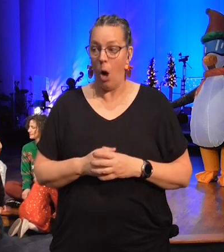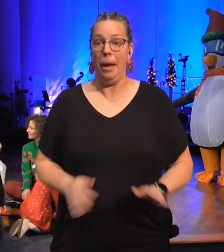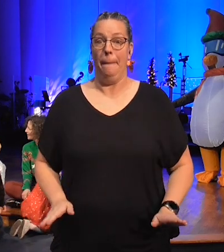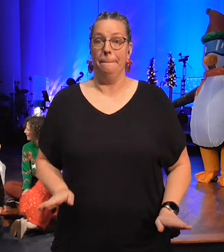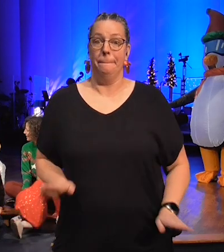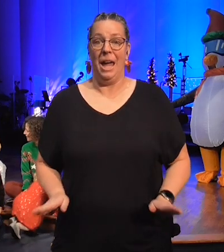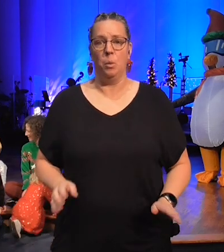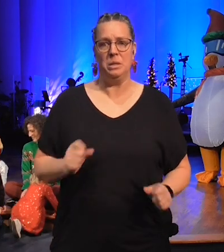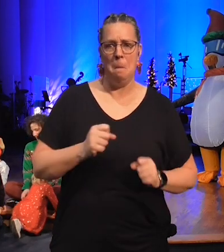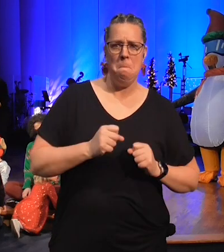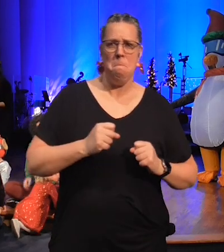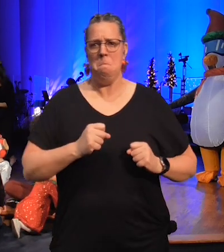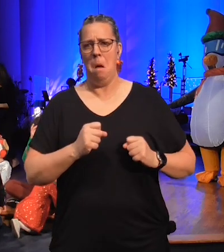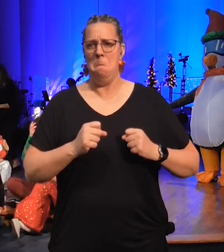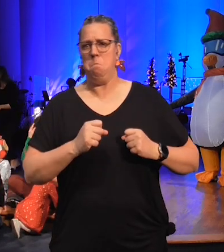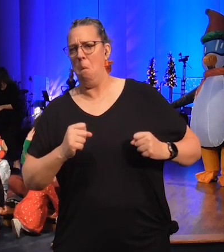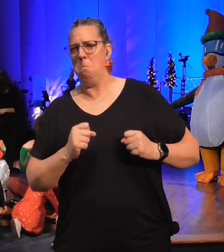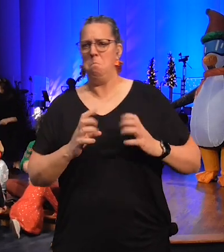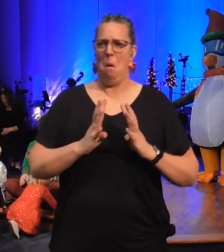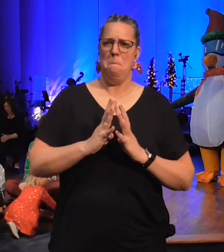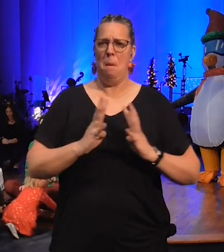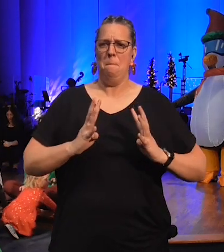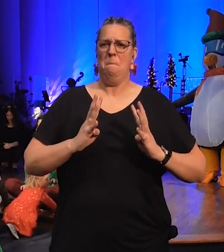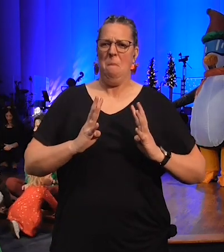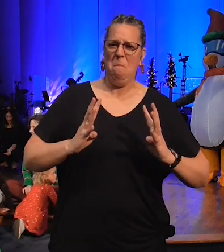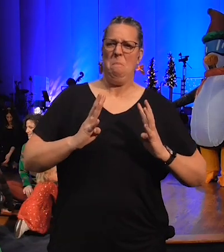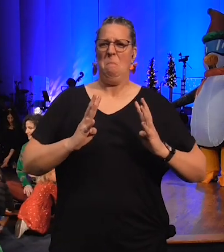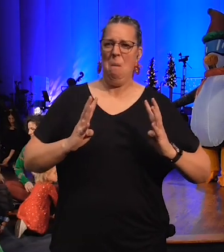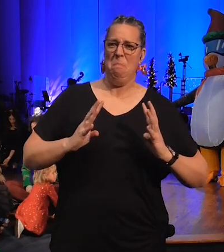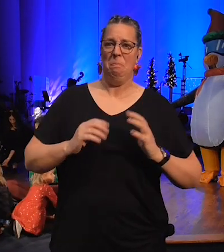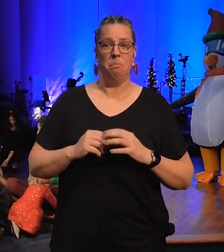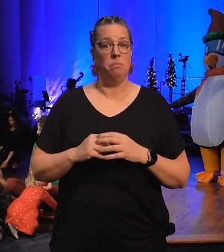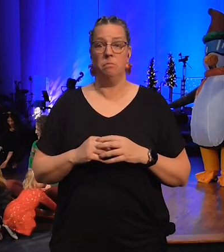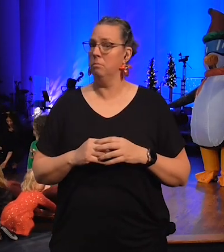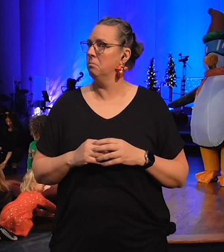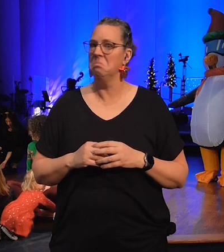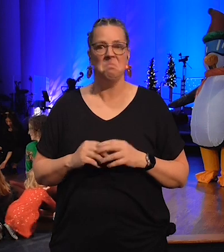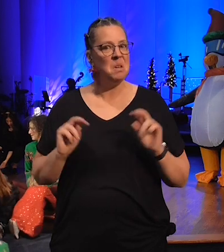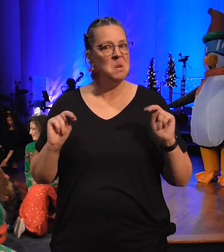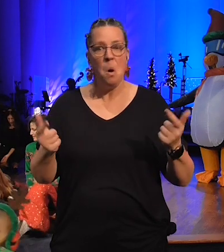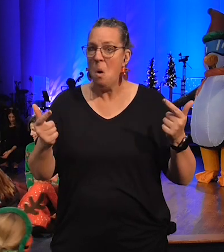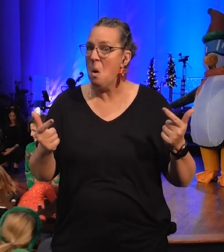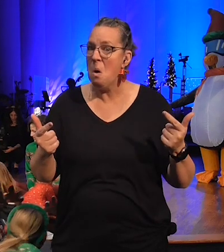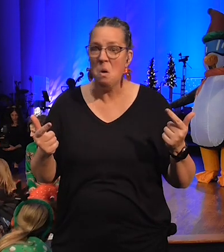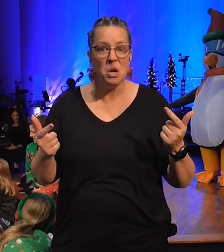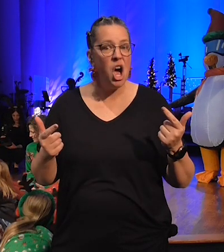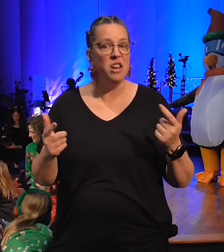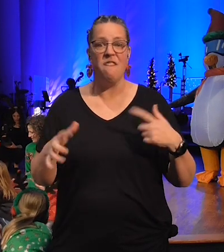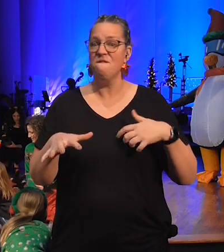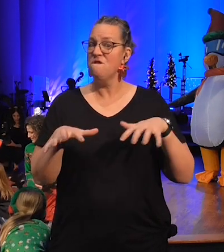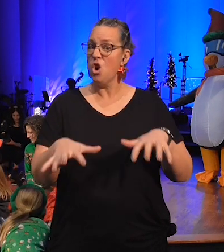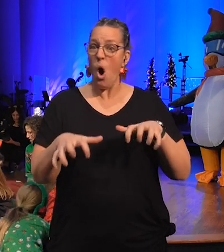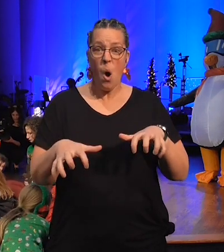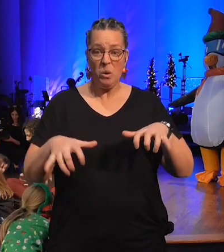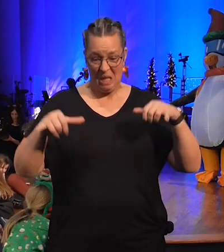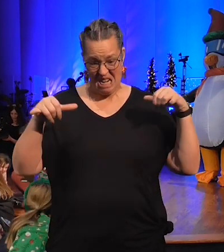see up there they were stuck okay the Penguins pulled and puffed and shuffled and scuffled but